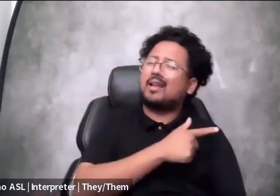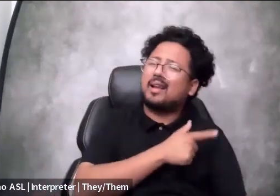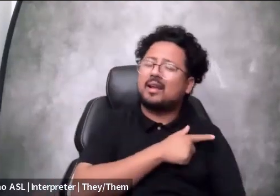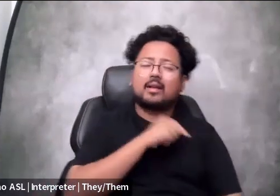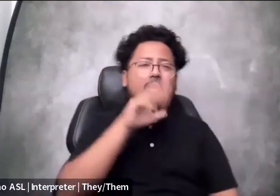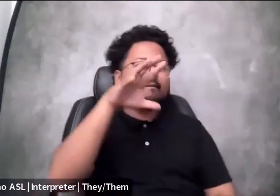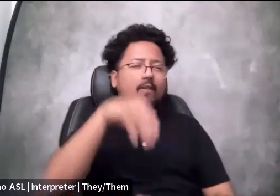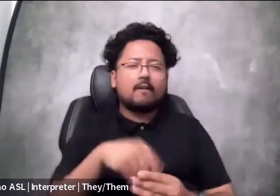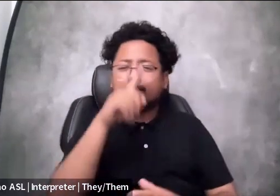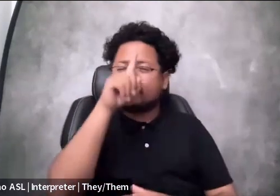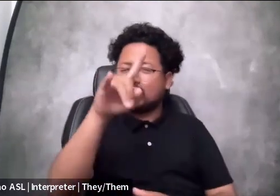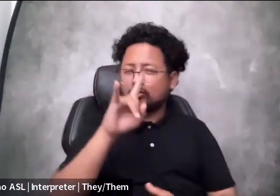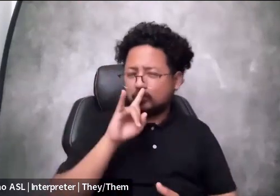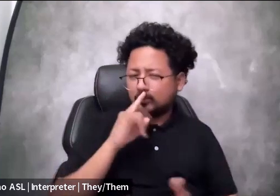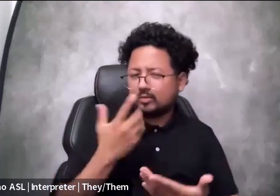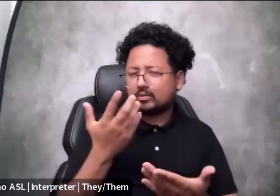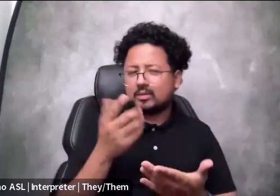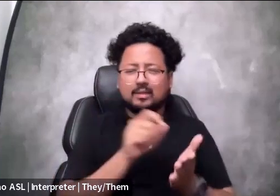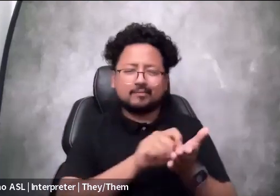literature, I think even more than an adult stuff,